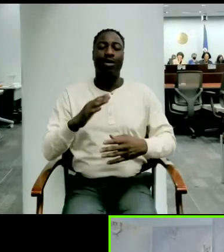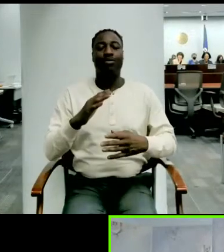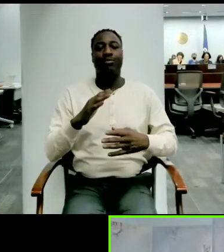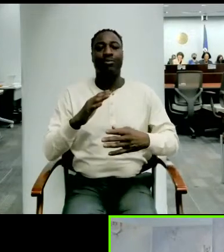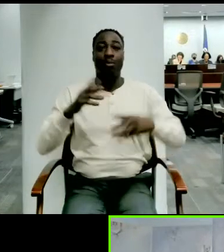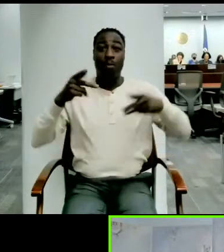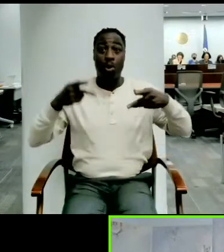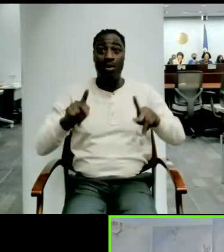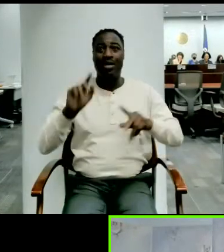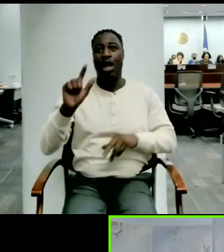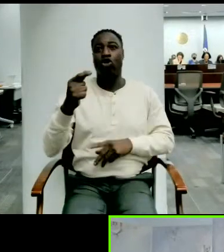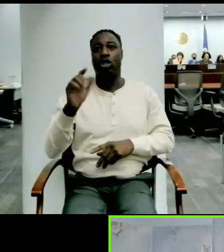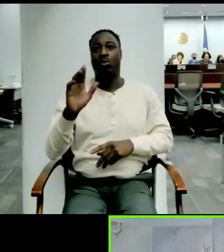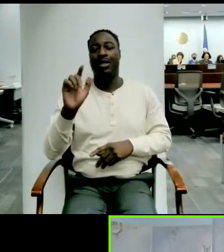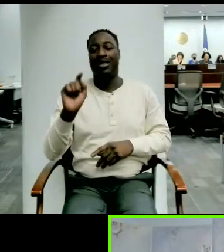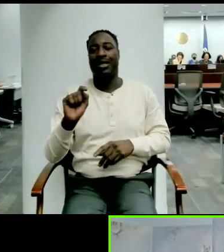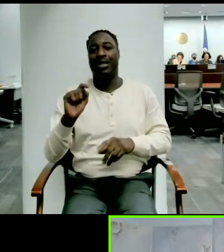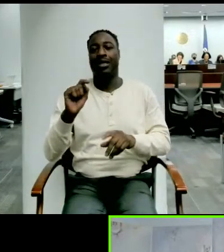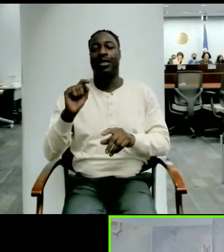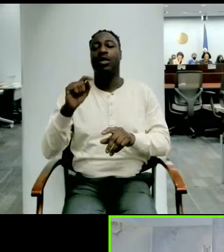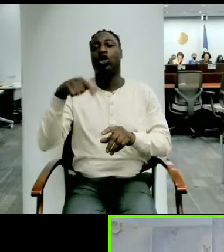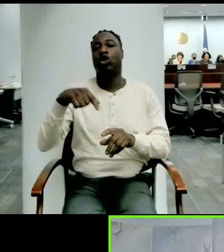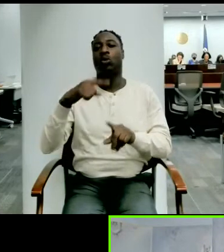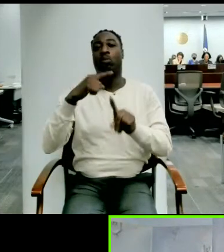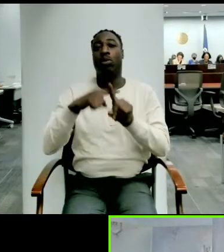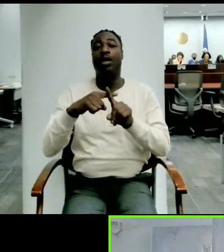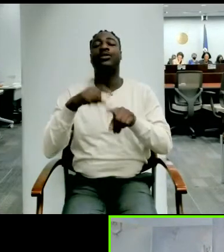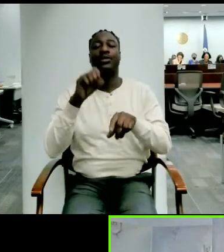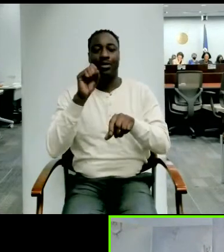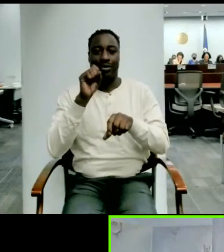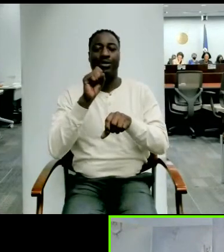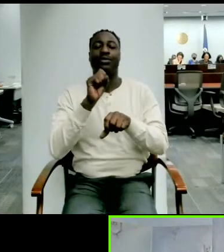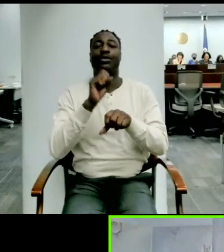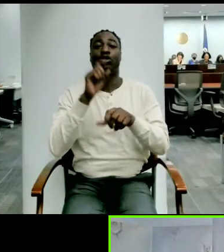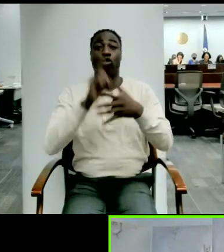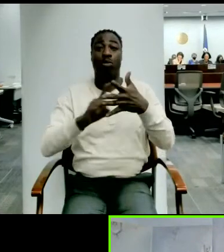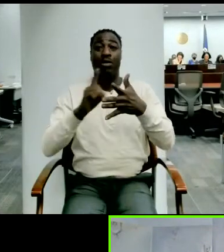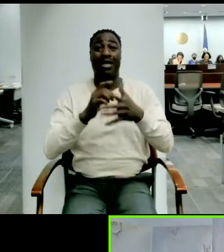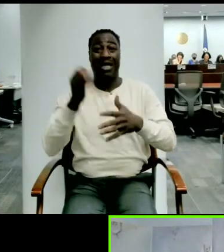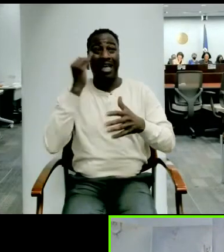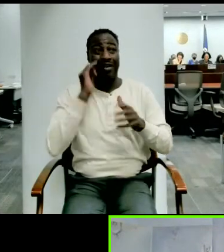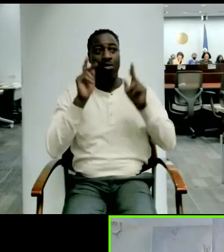LGTBQ + discrimination by an employer if they have a sincere religious belief and that's the